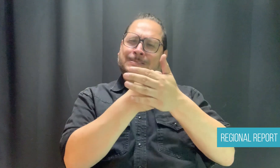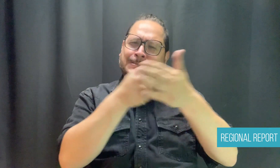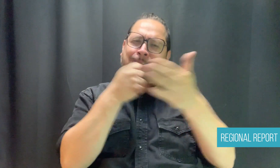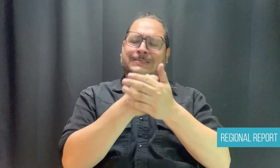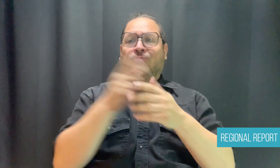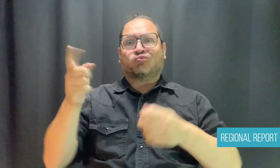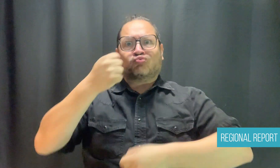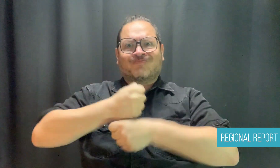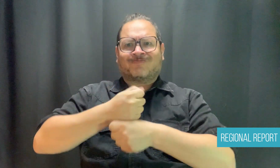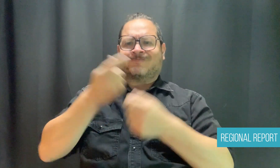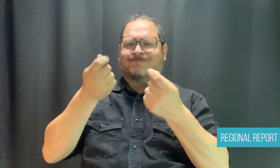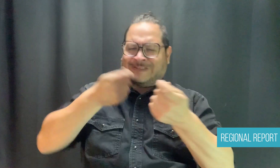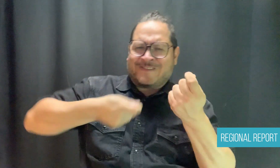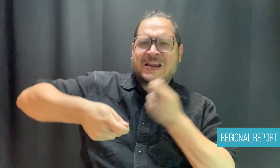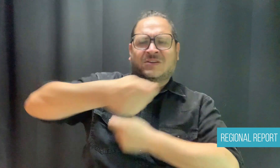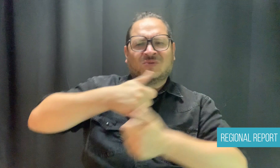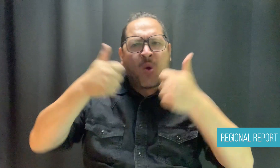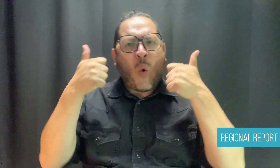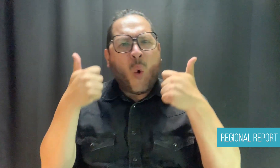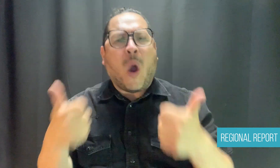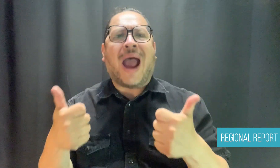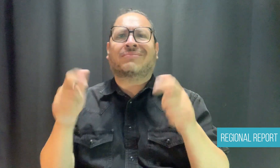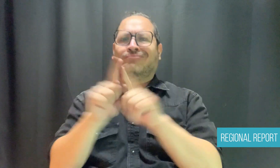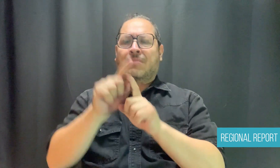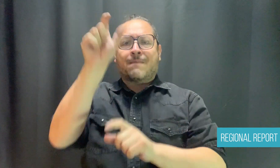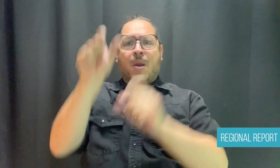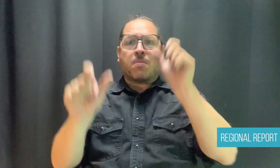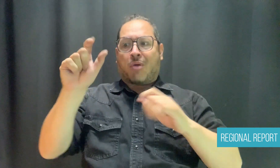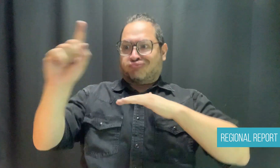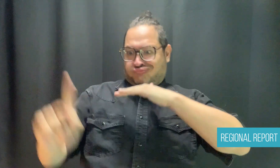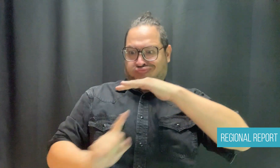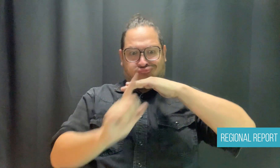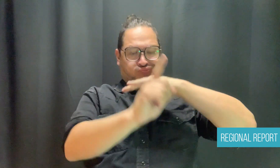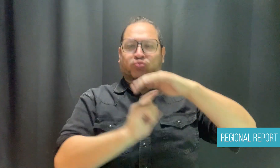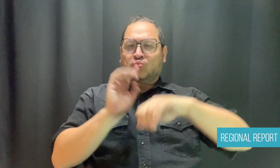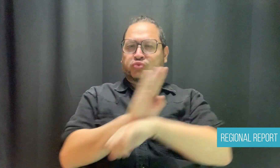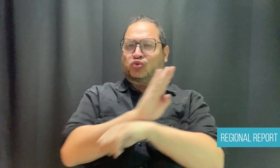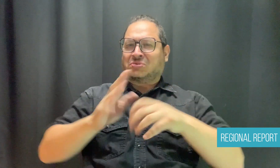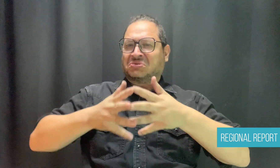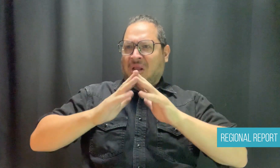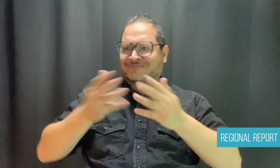of the very few Black Deaf businesswomen. Her husband said